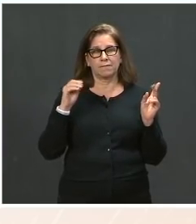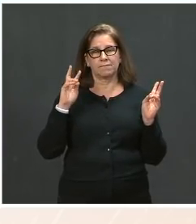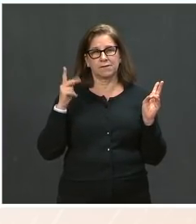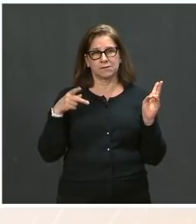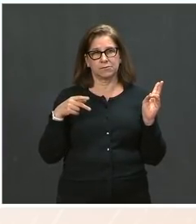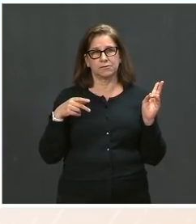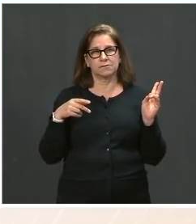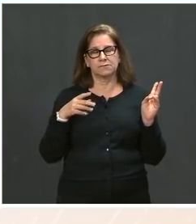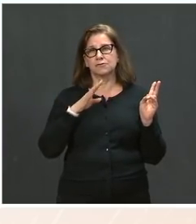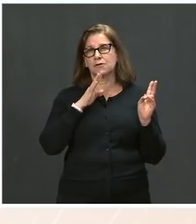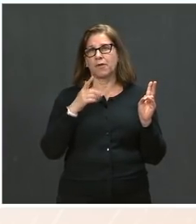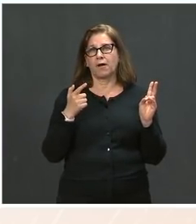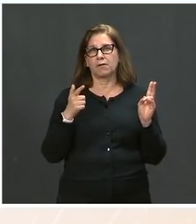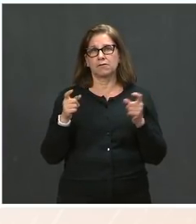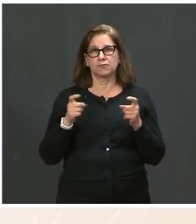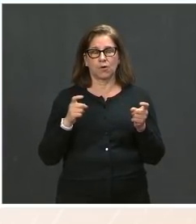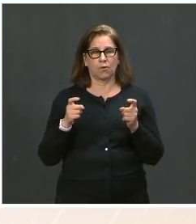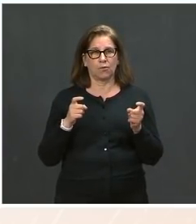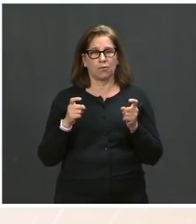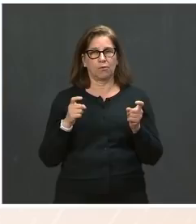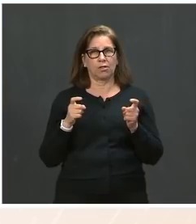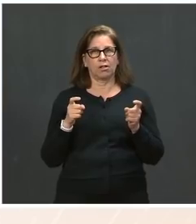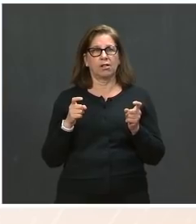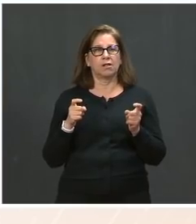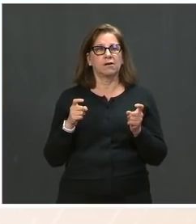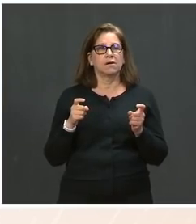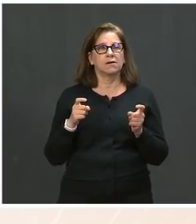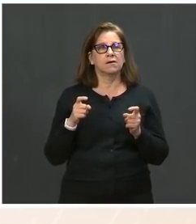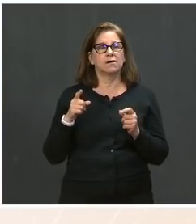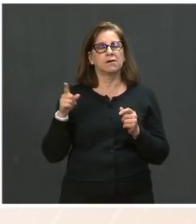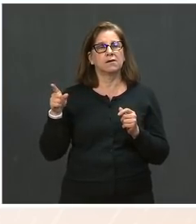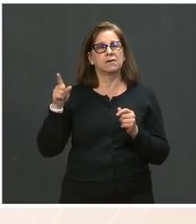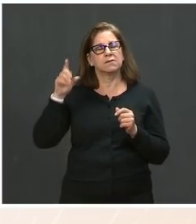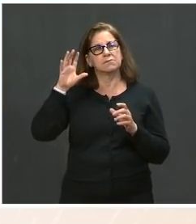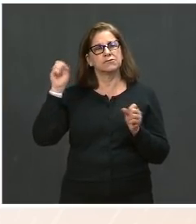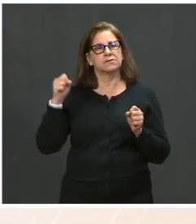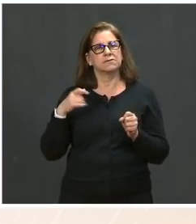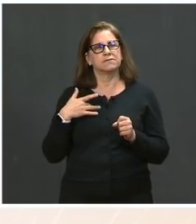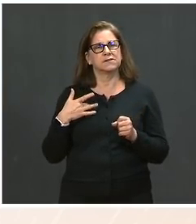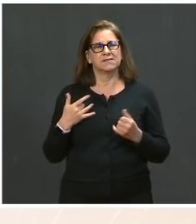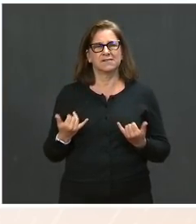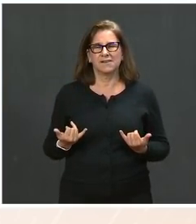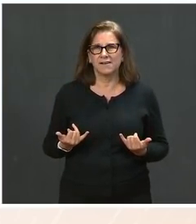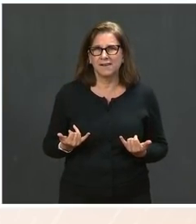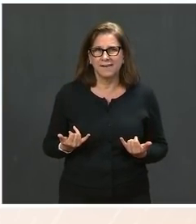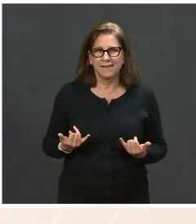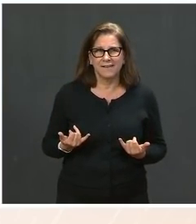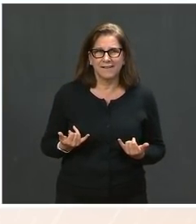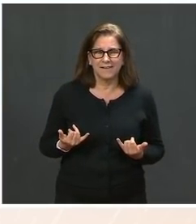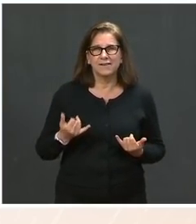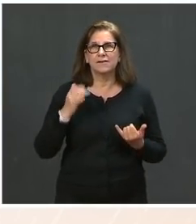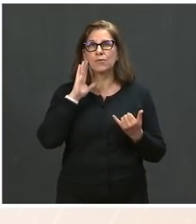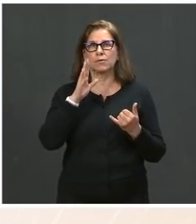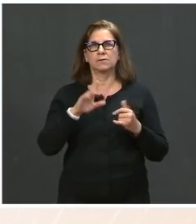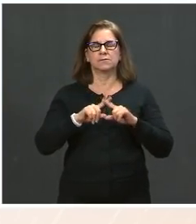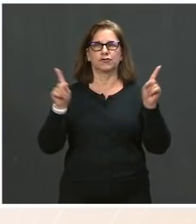Ms. Psaki: Yeah. The Press: Why does the President think that this time will be different than any other time? And clearly when he was in the Vice President's seat